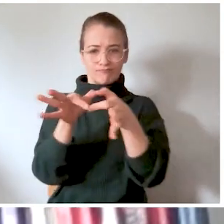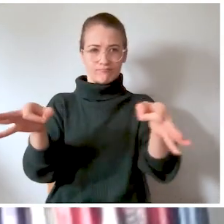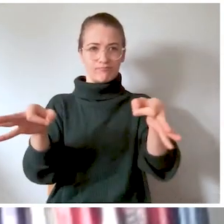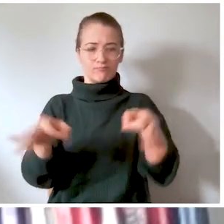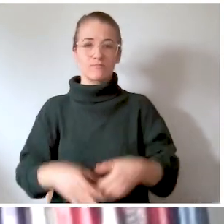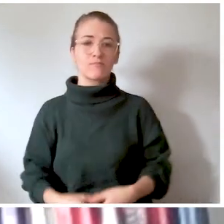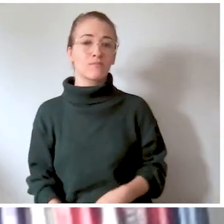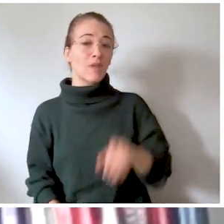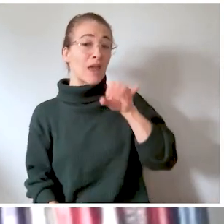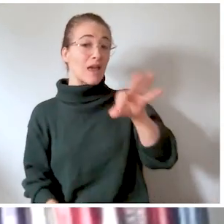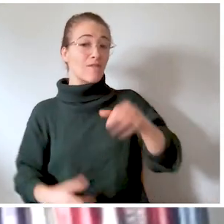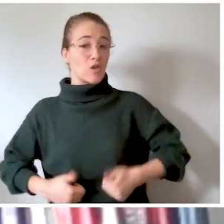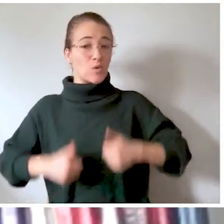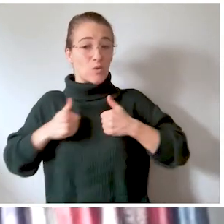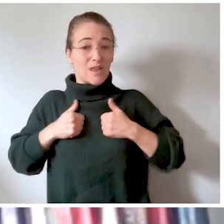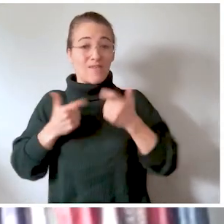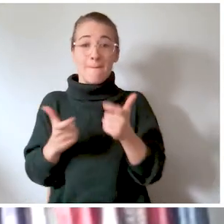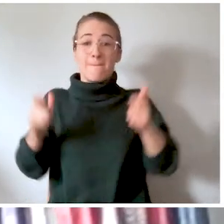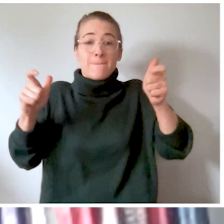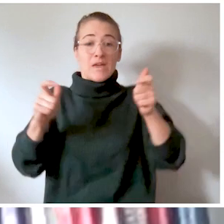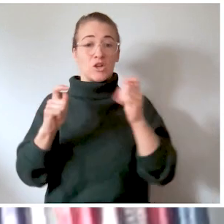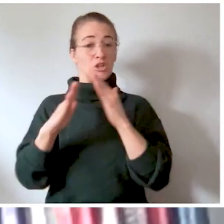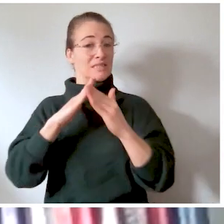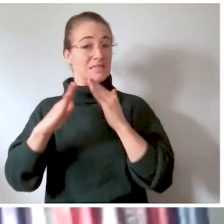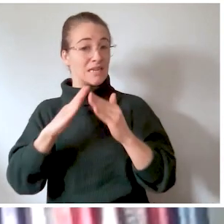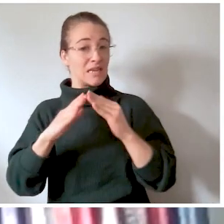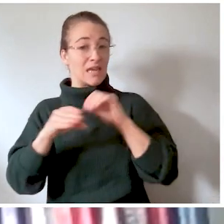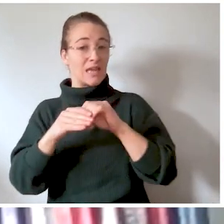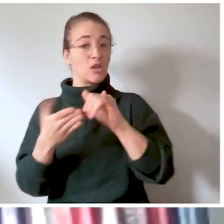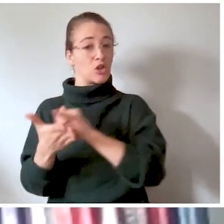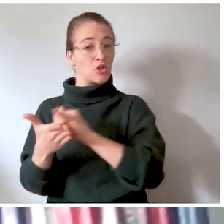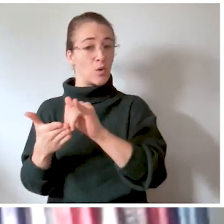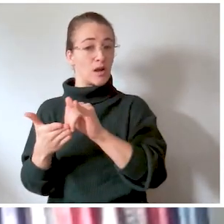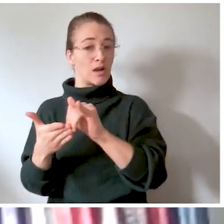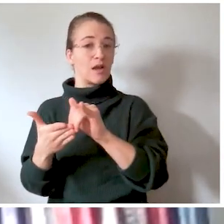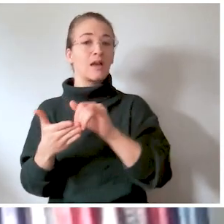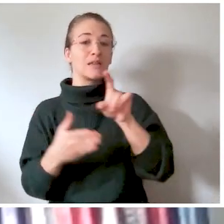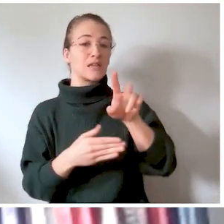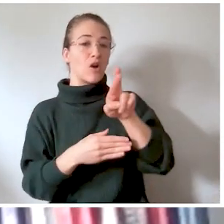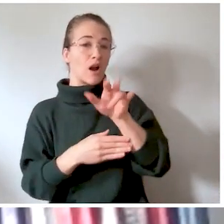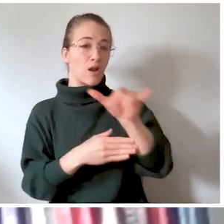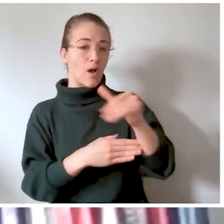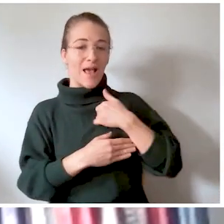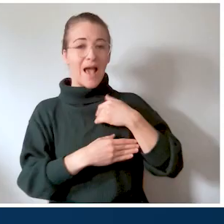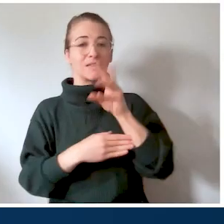If you happen to live in one of the larger cities in New York State, Disability Rights New York actually has a page on its website